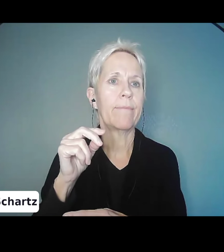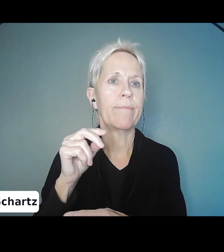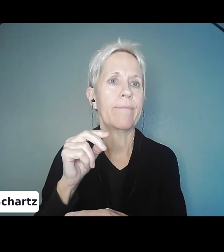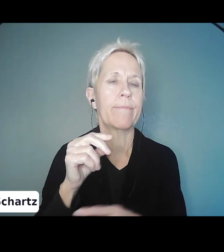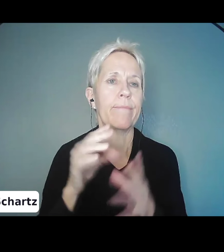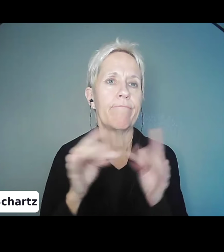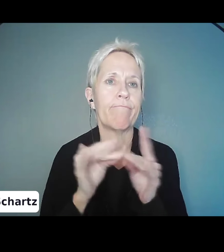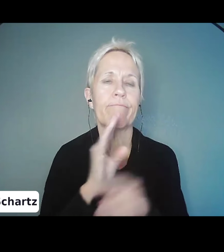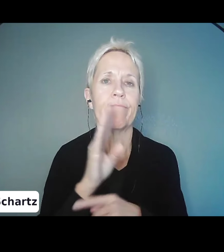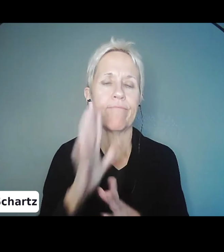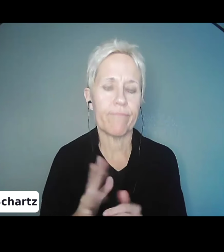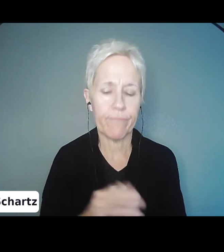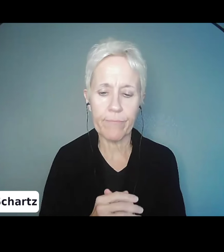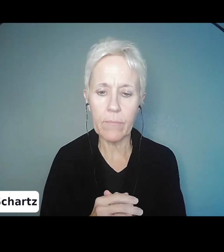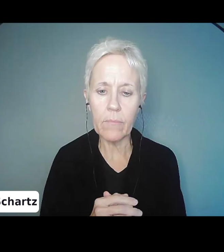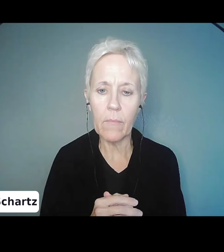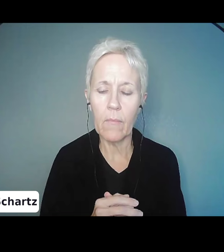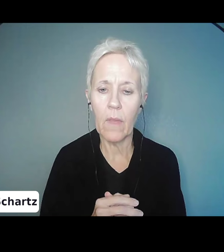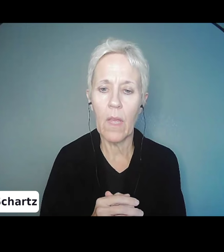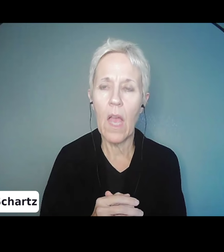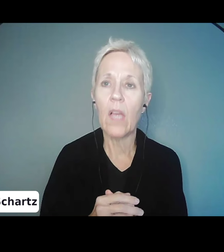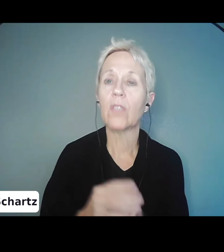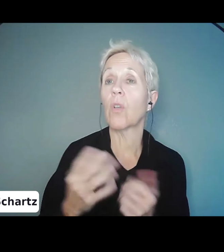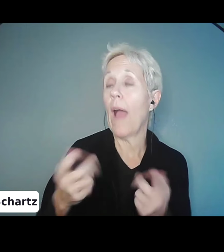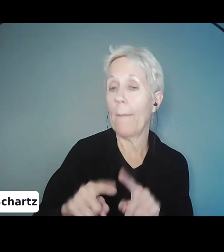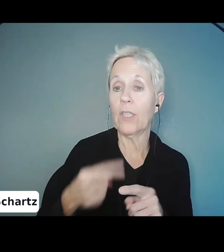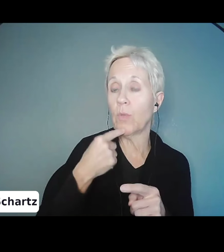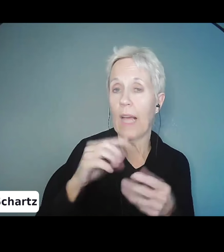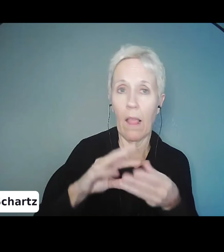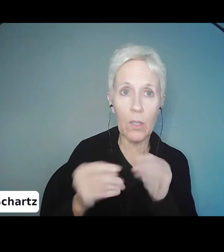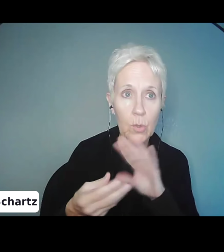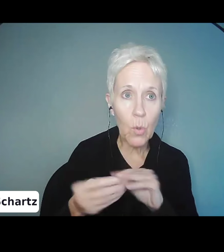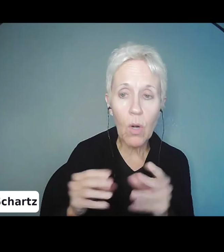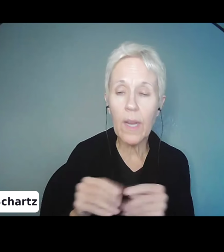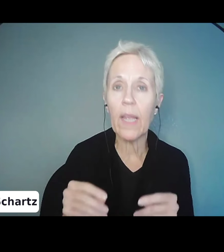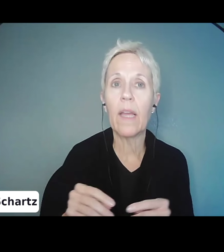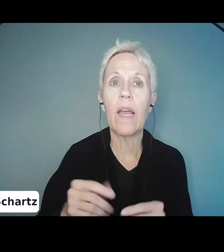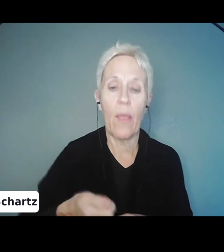What you're doing in that game is, there's going to be a number of players and one separate player called a dungeon master who kind of narrater. Each player has their own character.